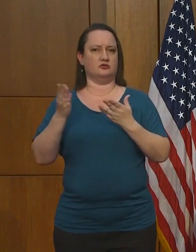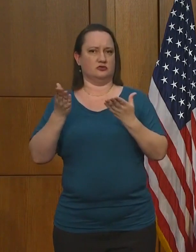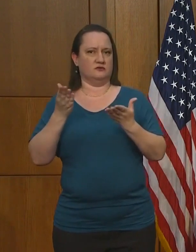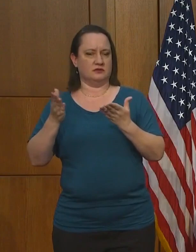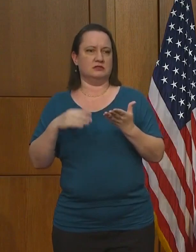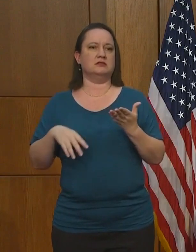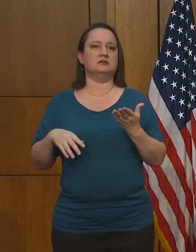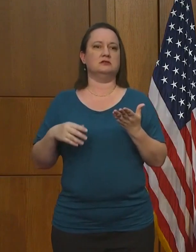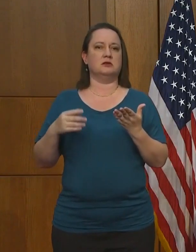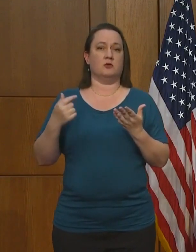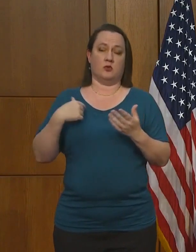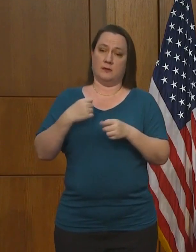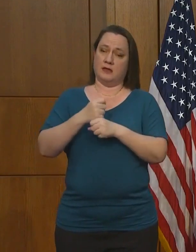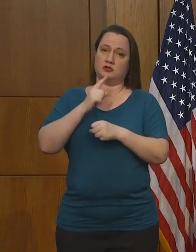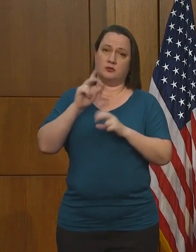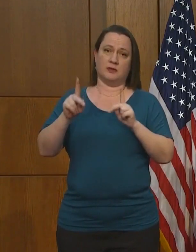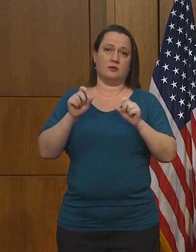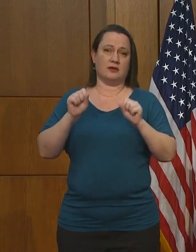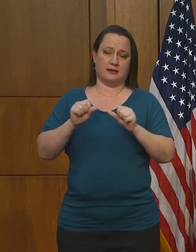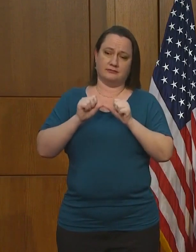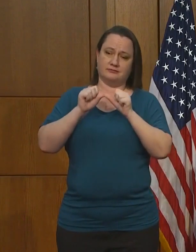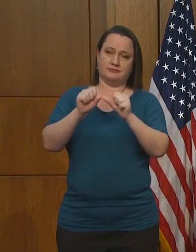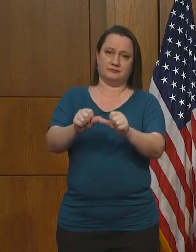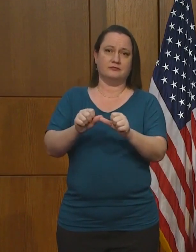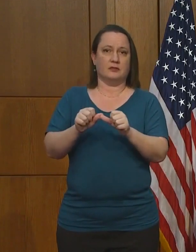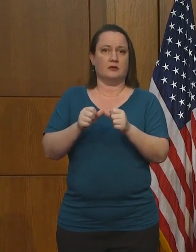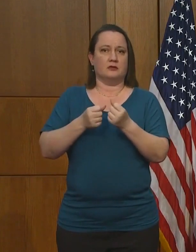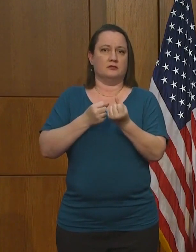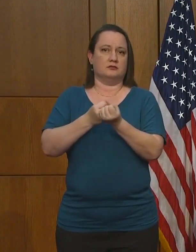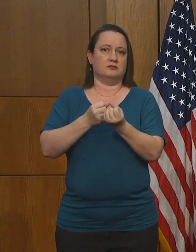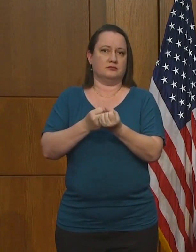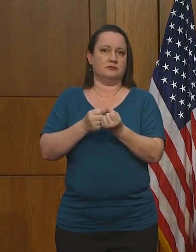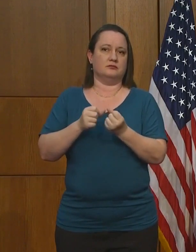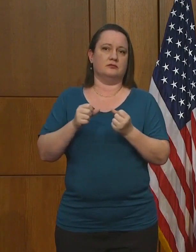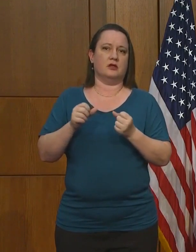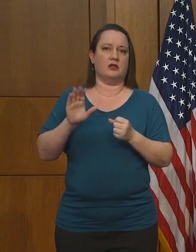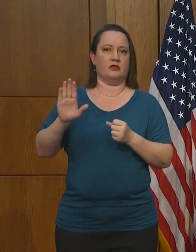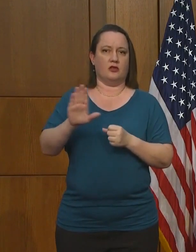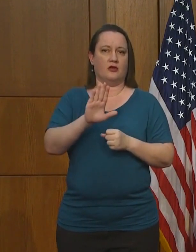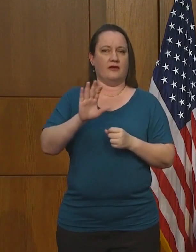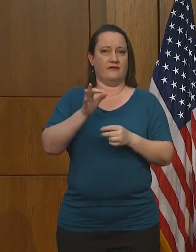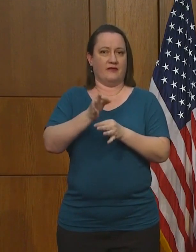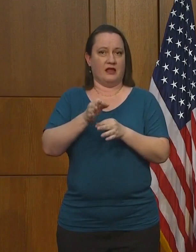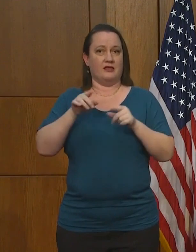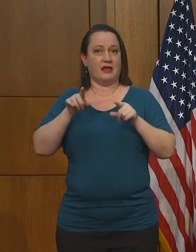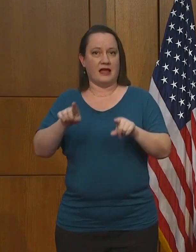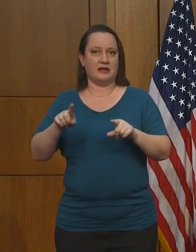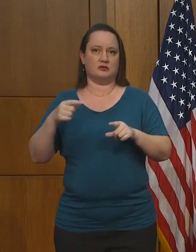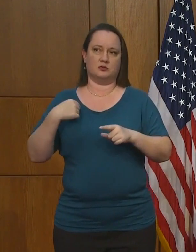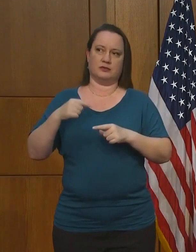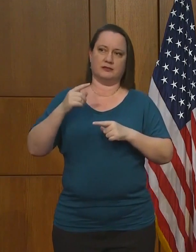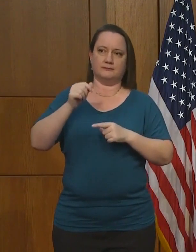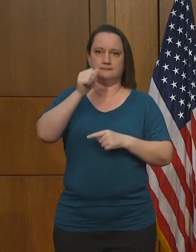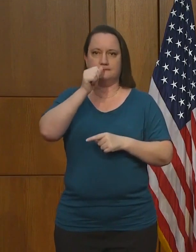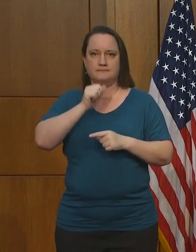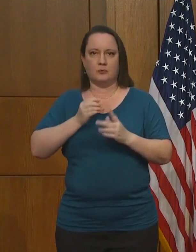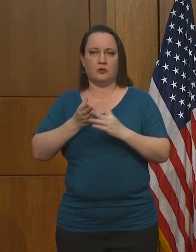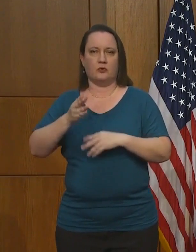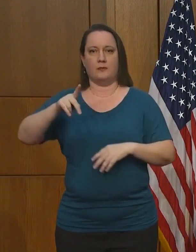THE PAST FEW WEEKS I CAN DO THAT BUT- BUT WE'VE MADE SURE THAT. THE PEOPLE CAN CONTINUE